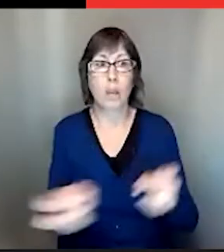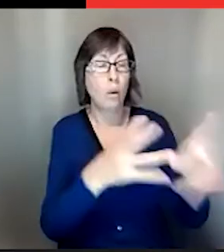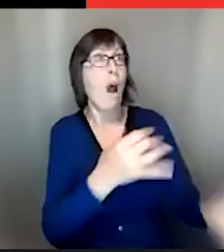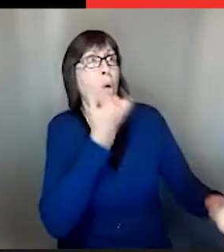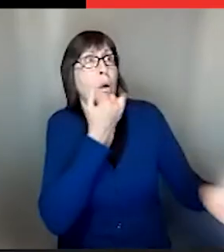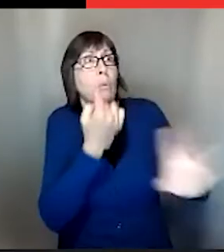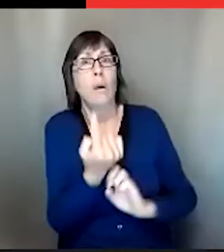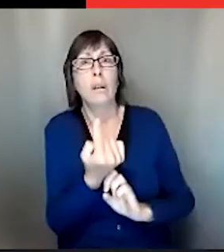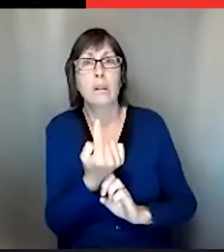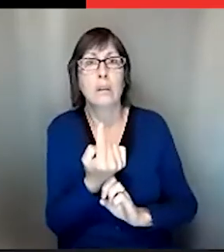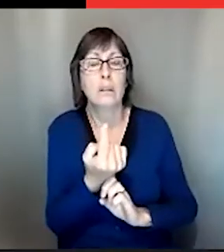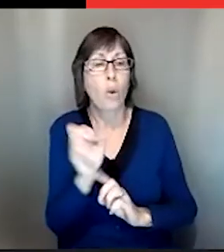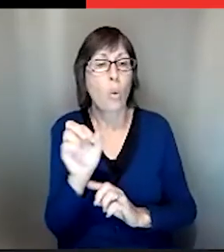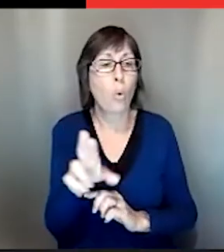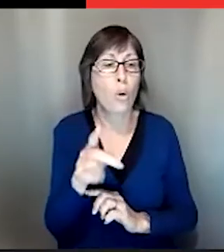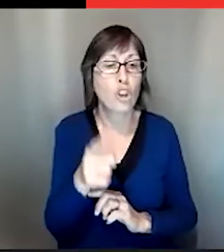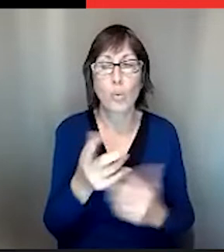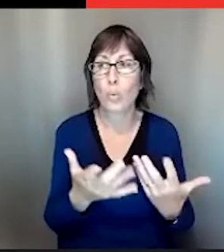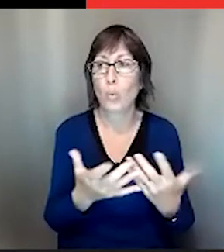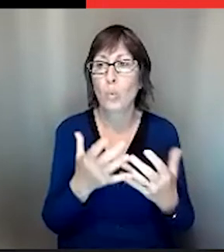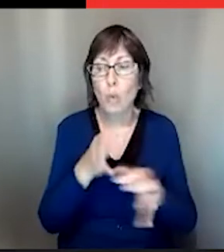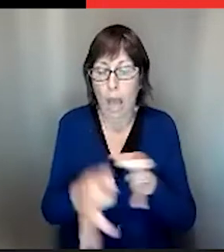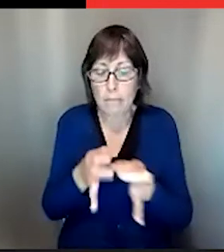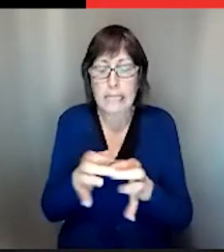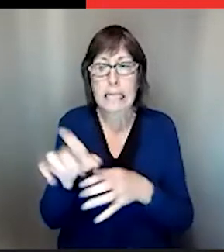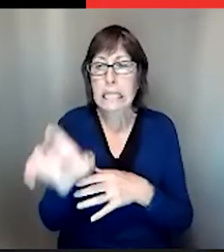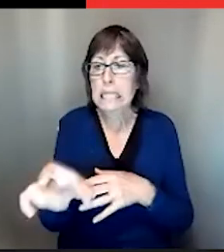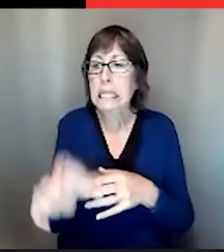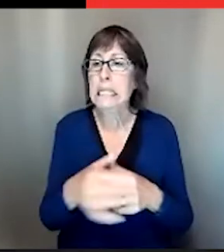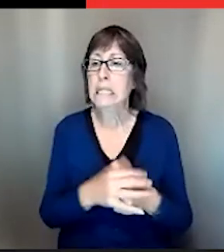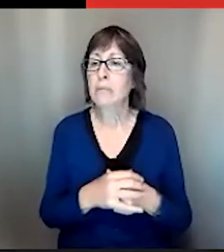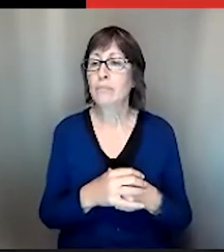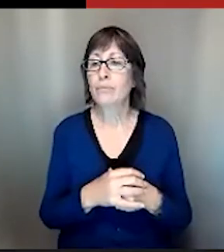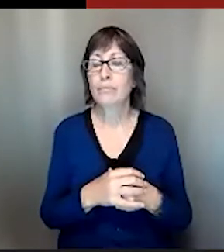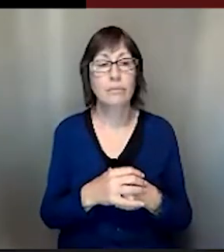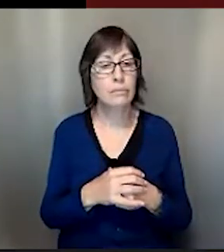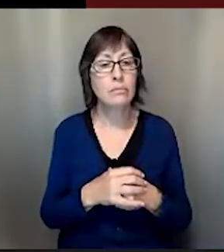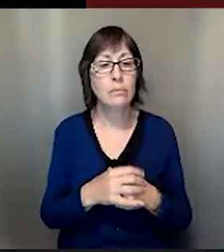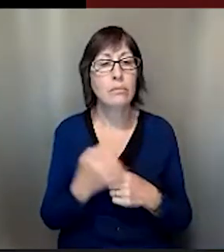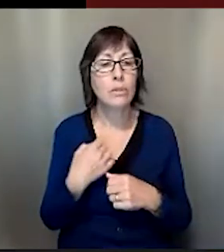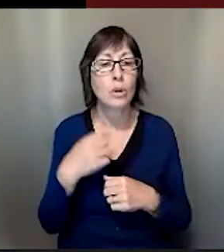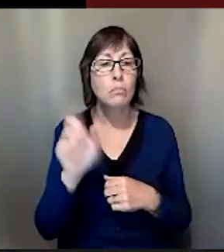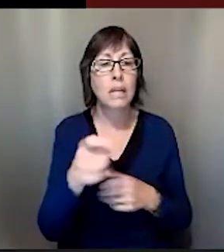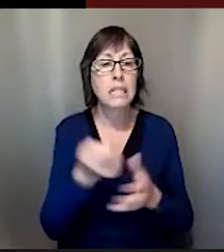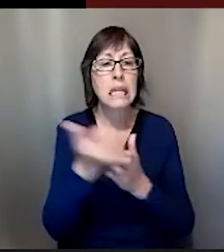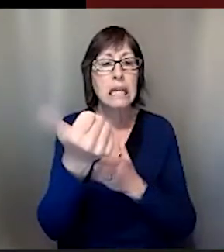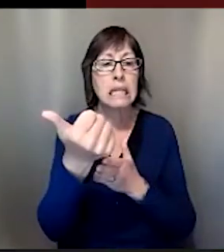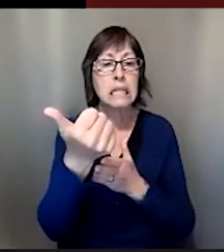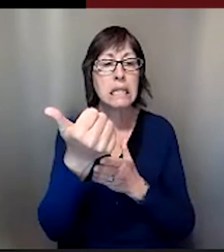(for example, if they accidentally uploaded an old resume and need to swap it out).